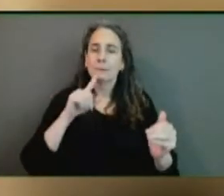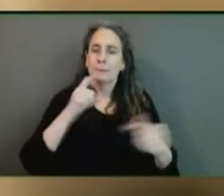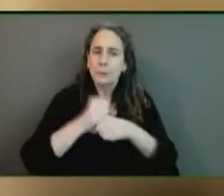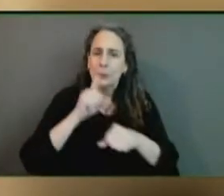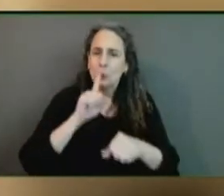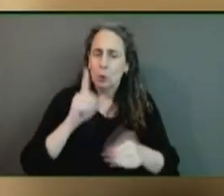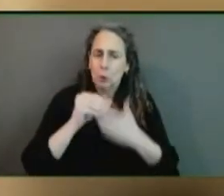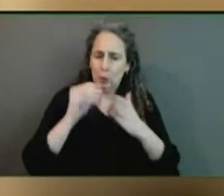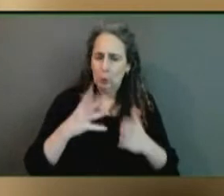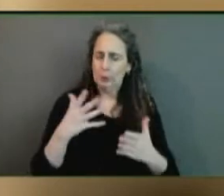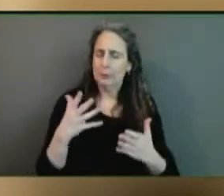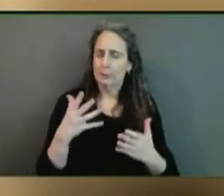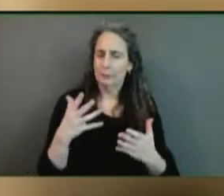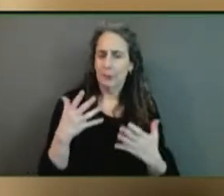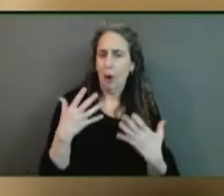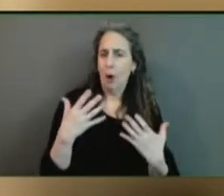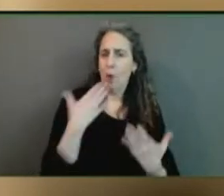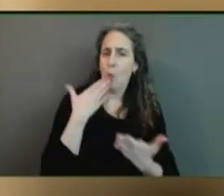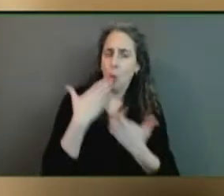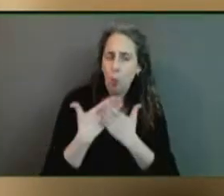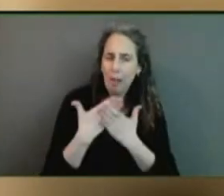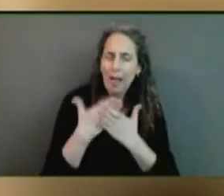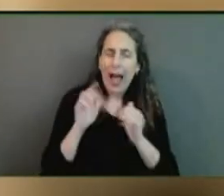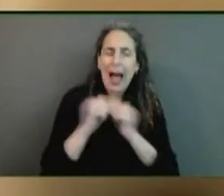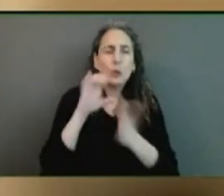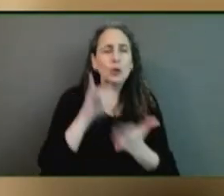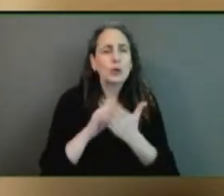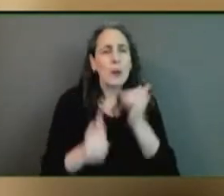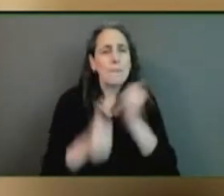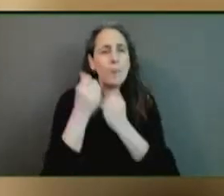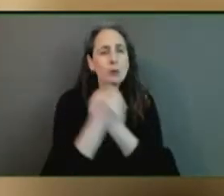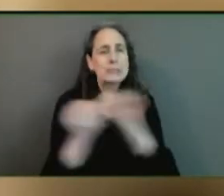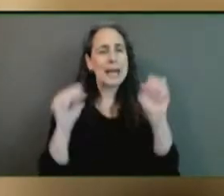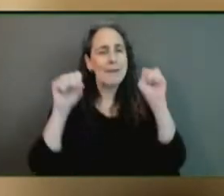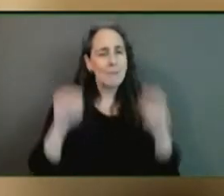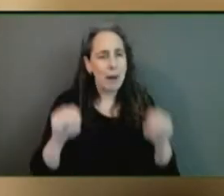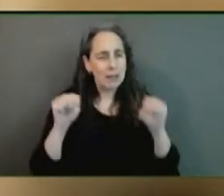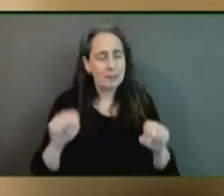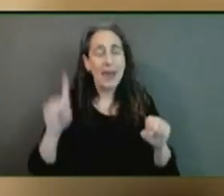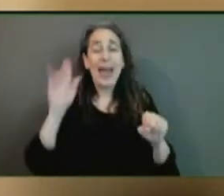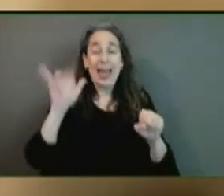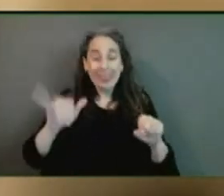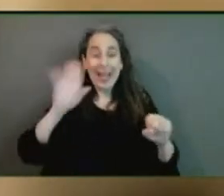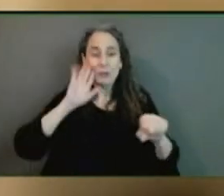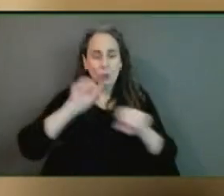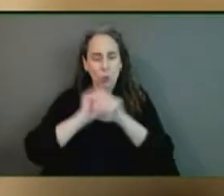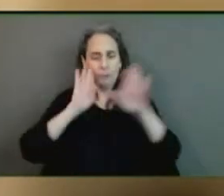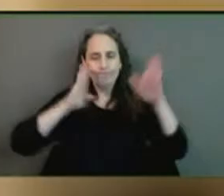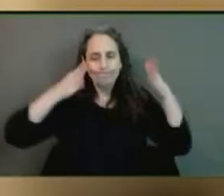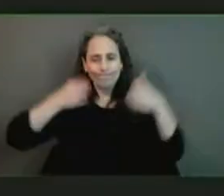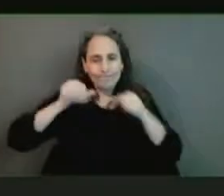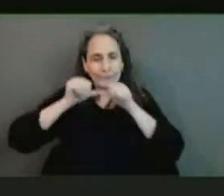make sure that our students are well, how do we do that in the safest and best way possible,